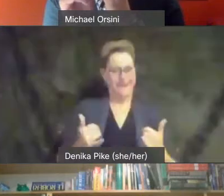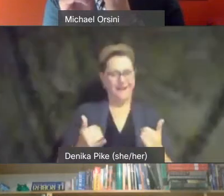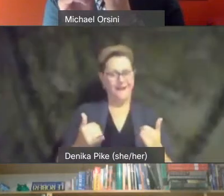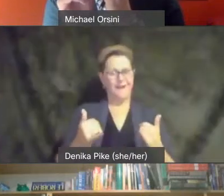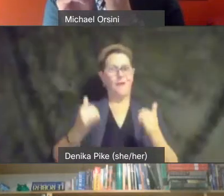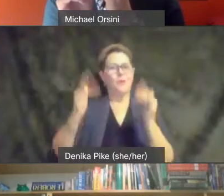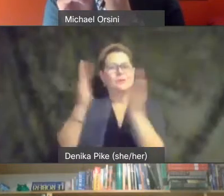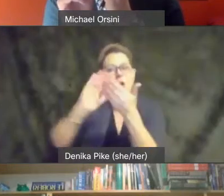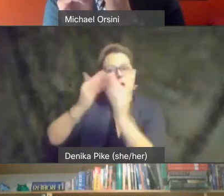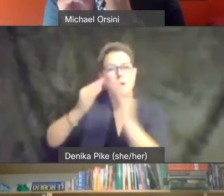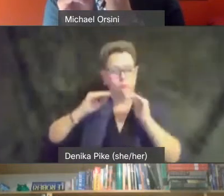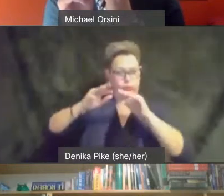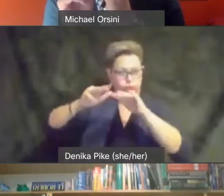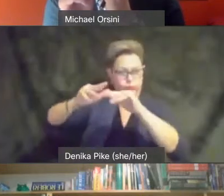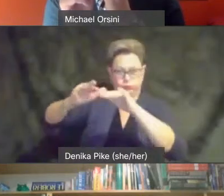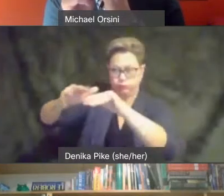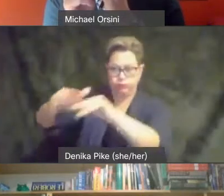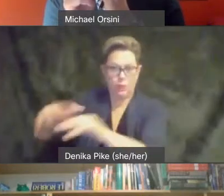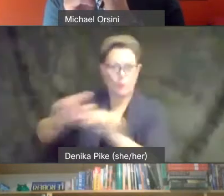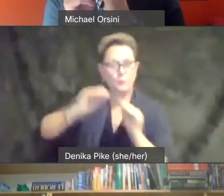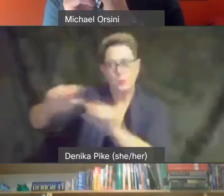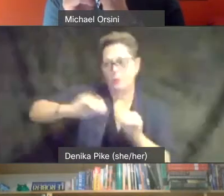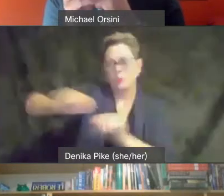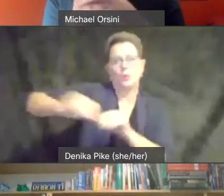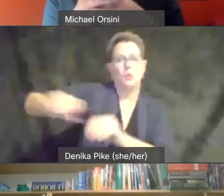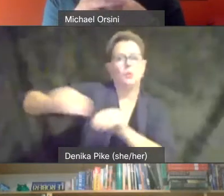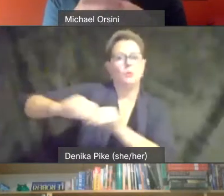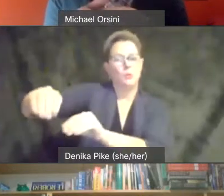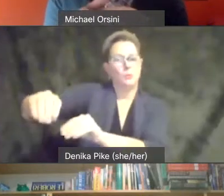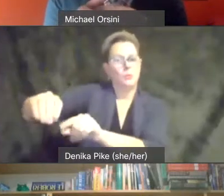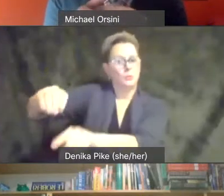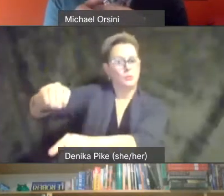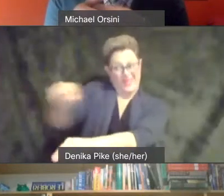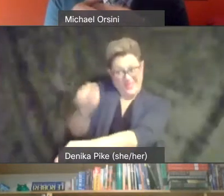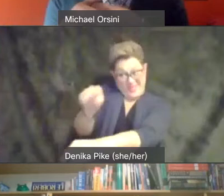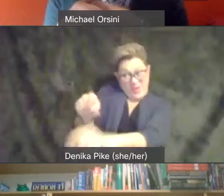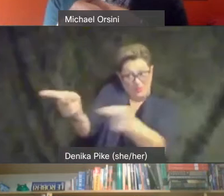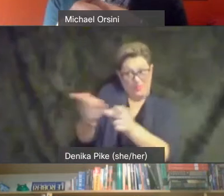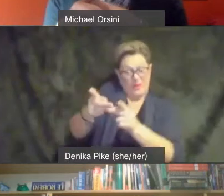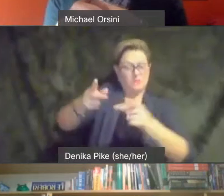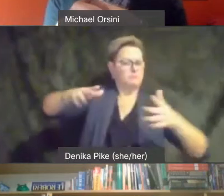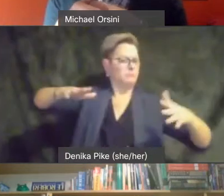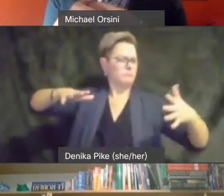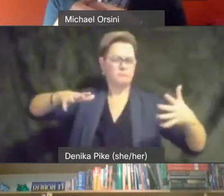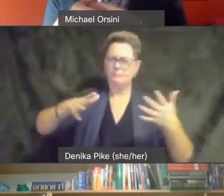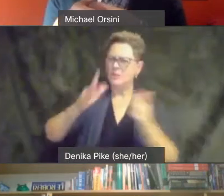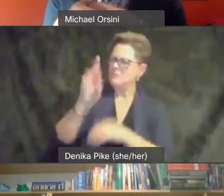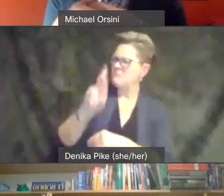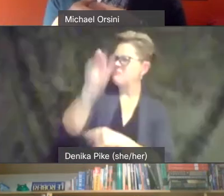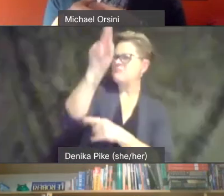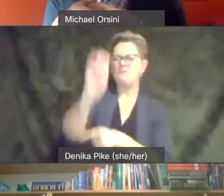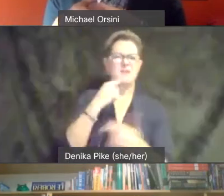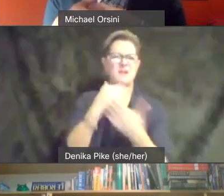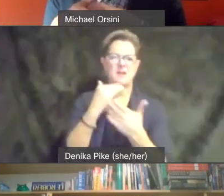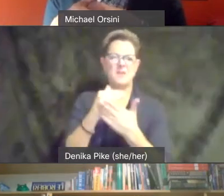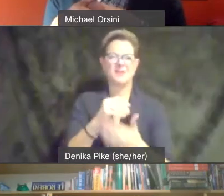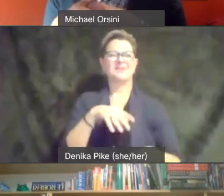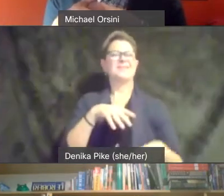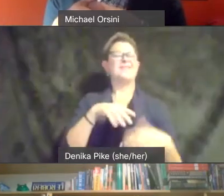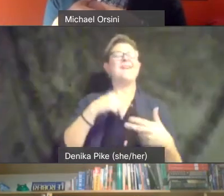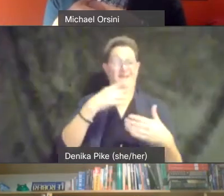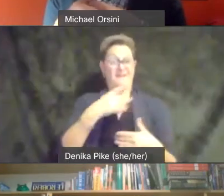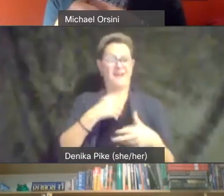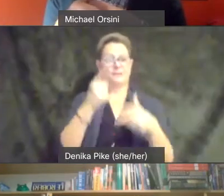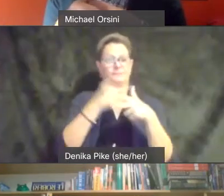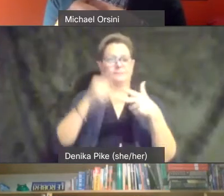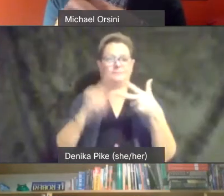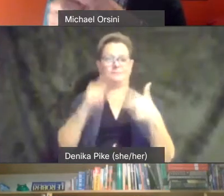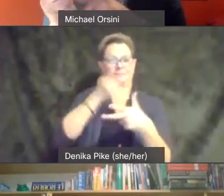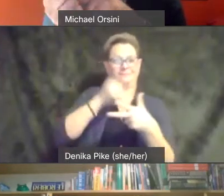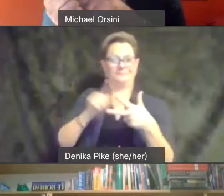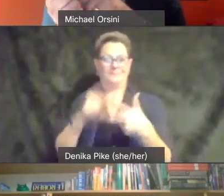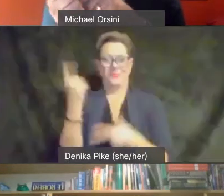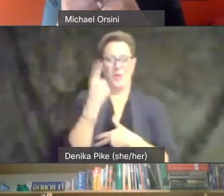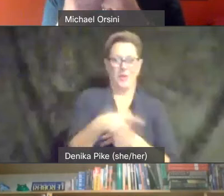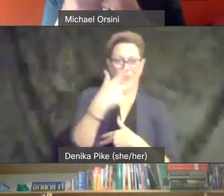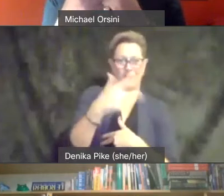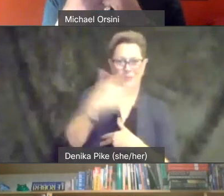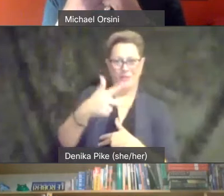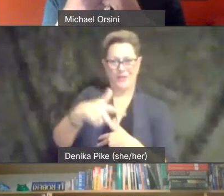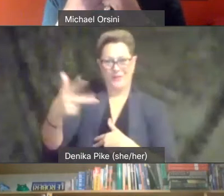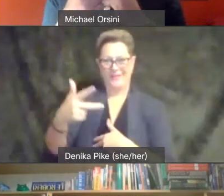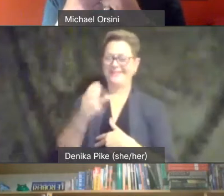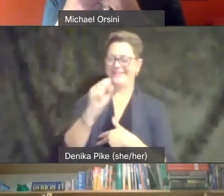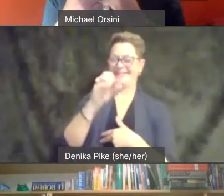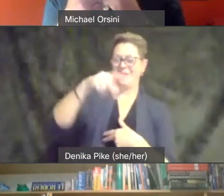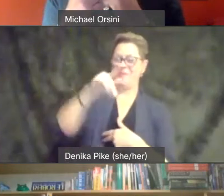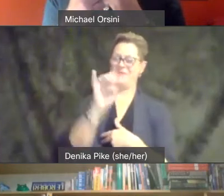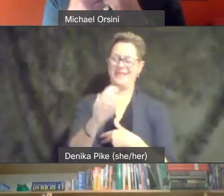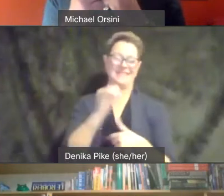The idea here is that rural areas are almost, never talked about in terms of their inherent value and so much like Sophie. I like things that, go in through, used book, cheating this as we move forward as 3 questions.